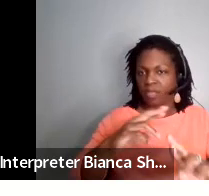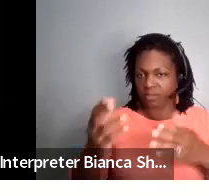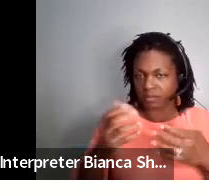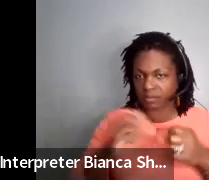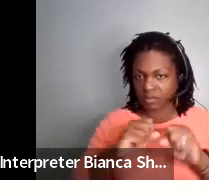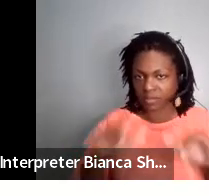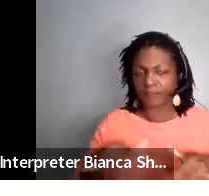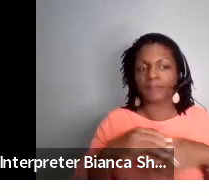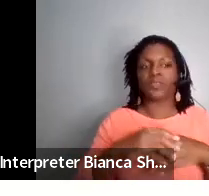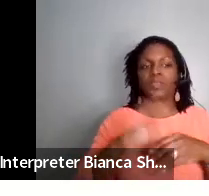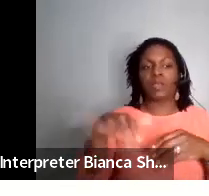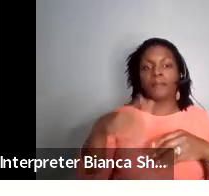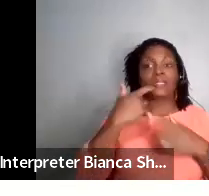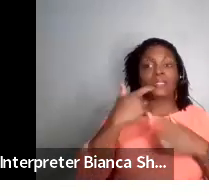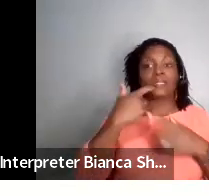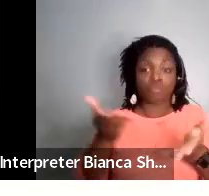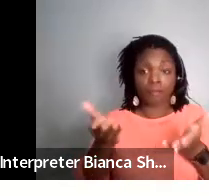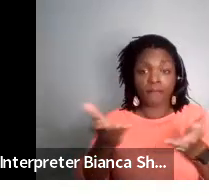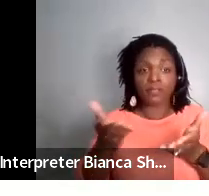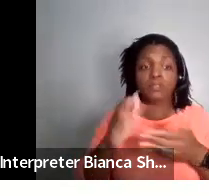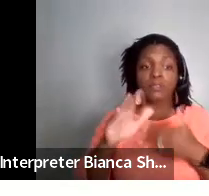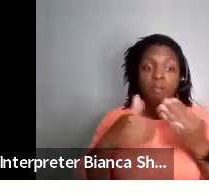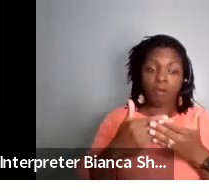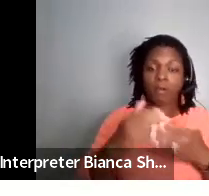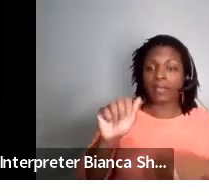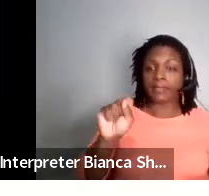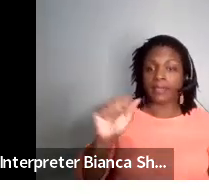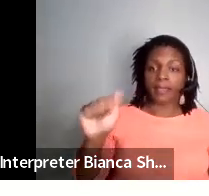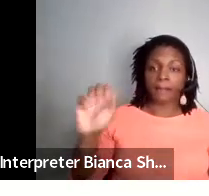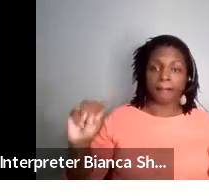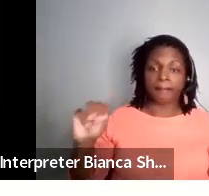Addiction service with all a Sam level of levels of care and a samping.